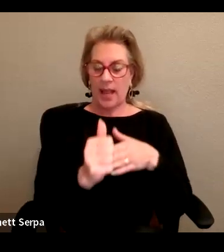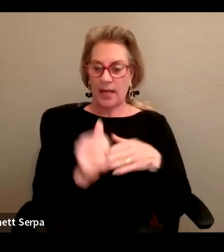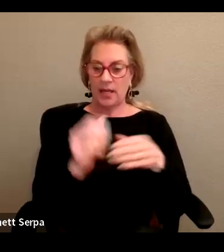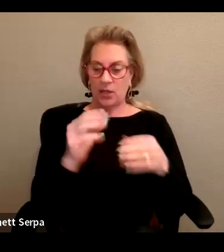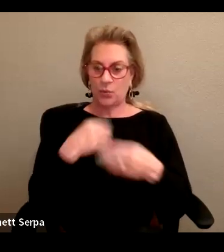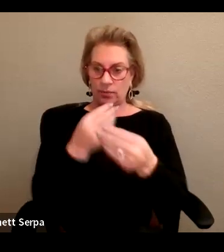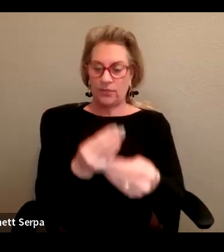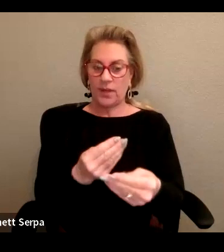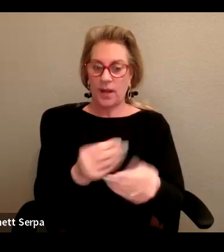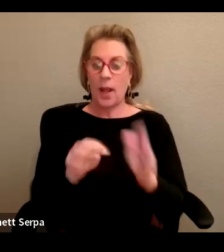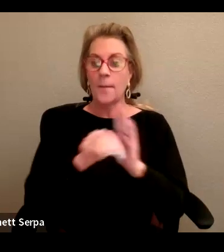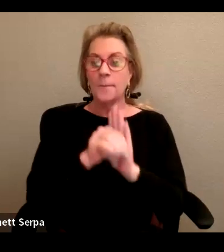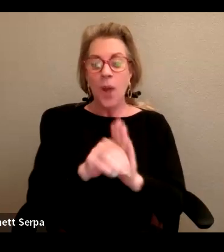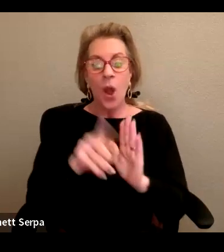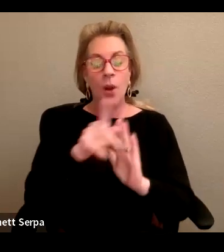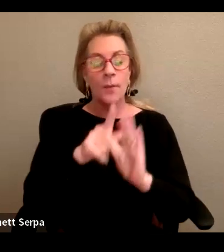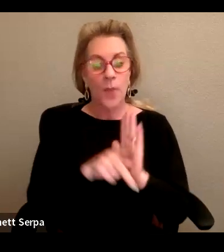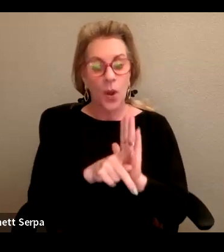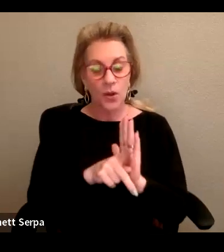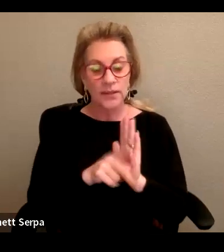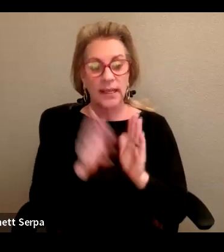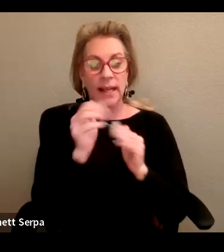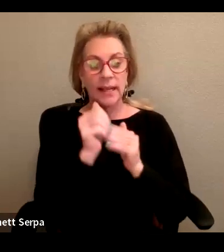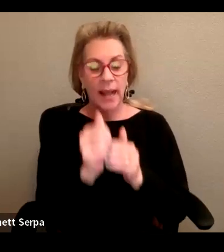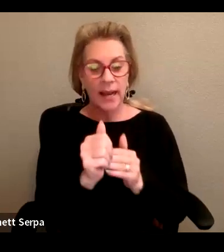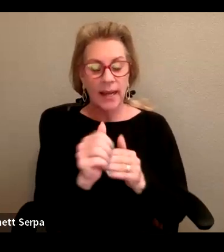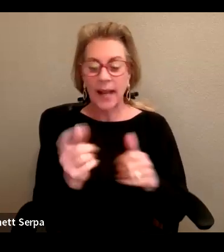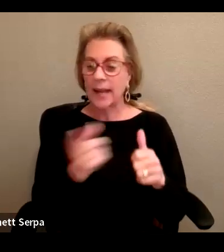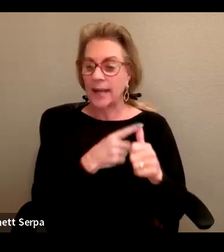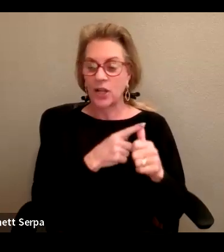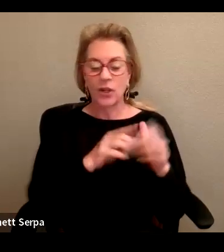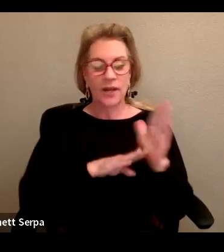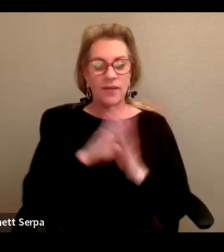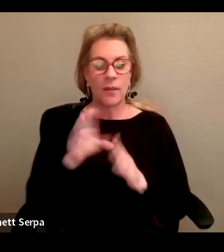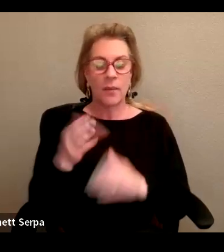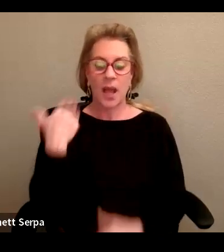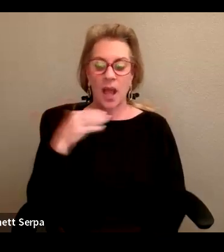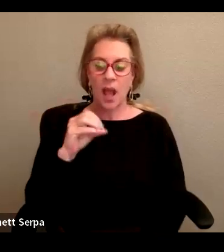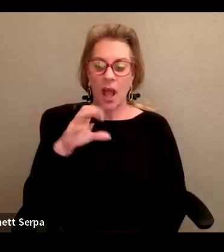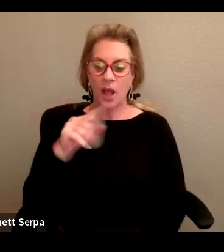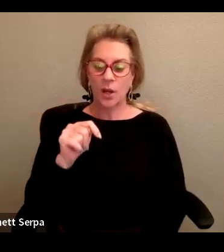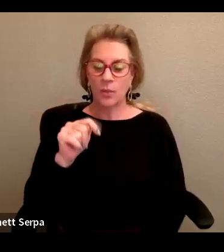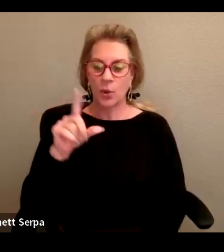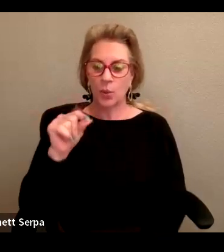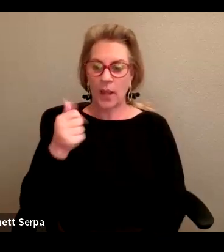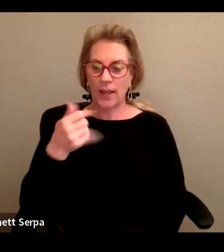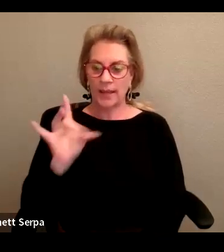the model policies and guidances were initially developed in October 2018 after office convened